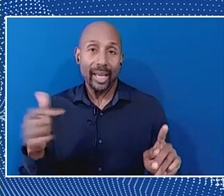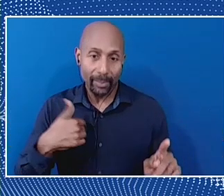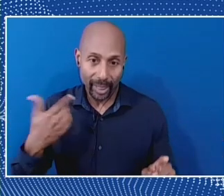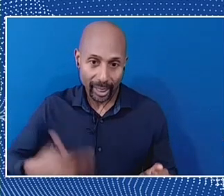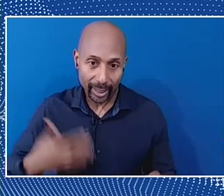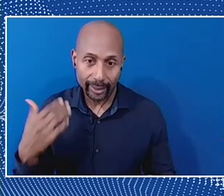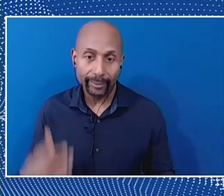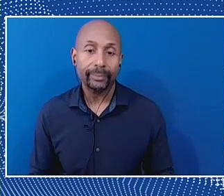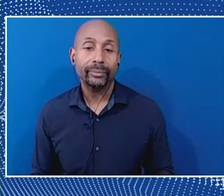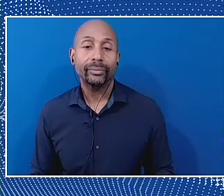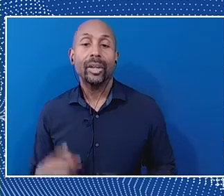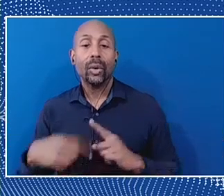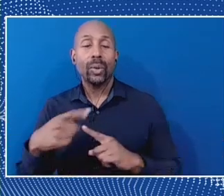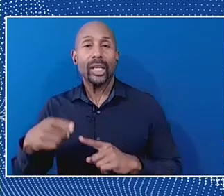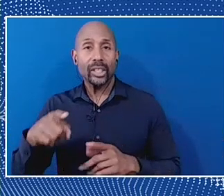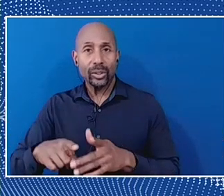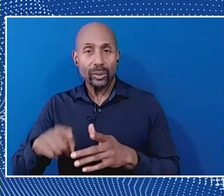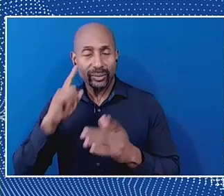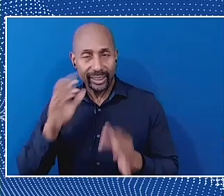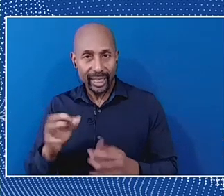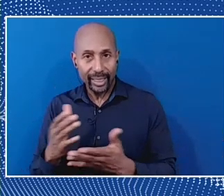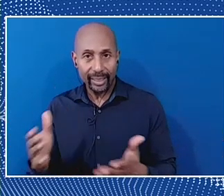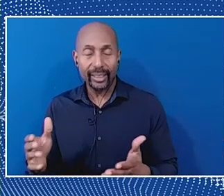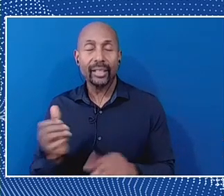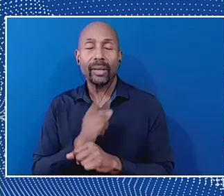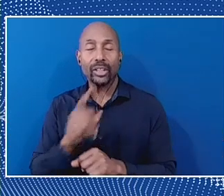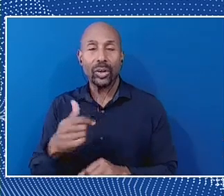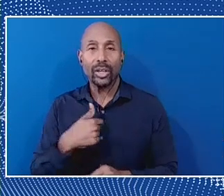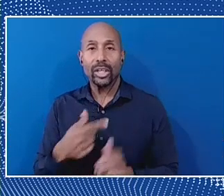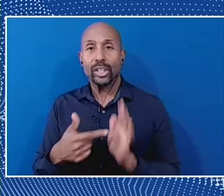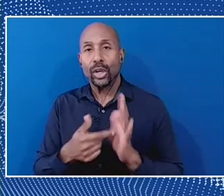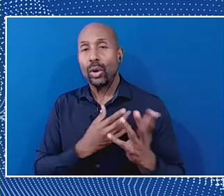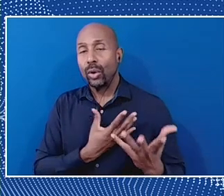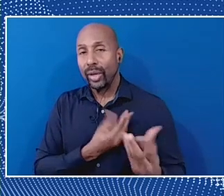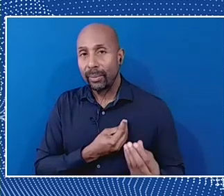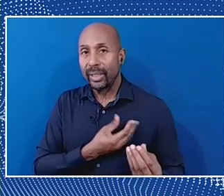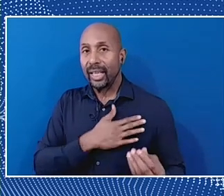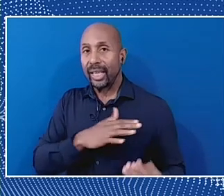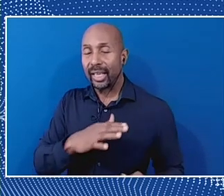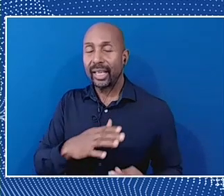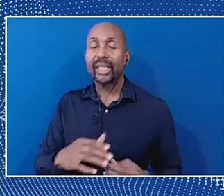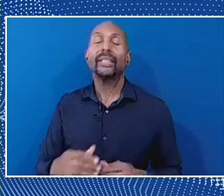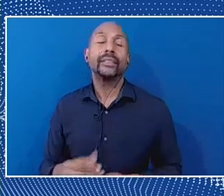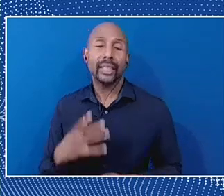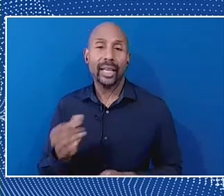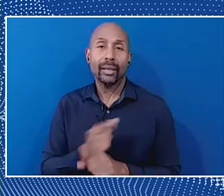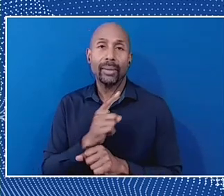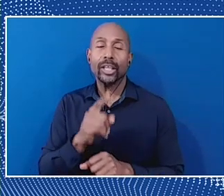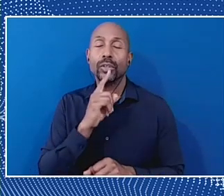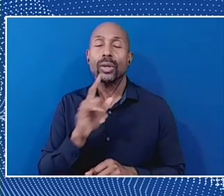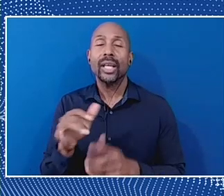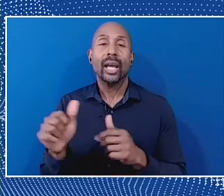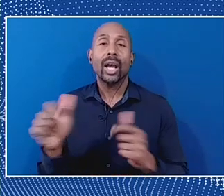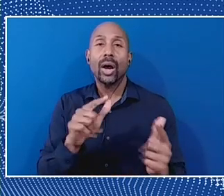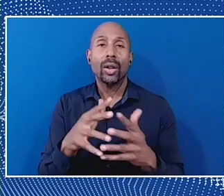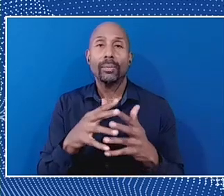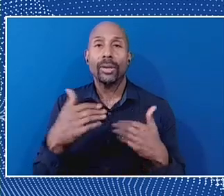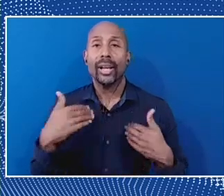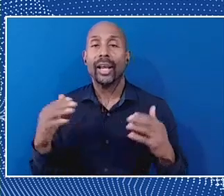and compassion, and also to work towards leveling the playing field so that all Americans have an equal opportunity to thrive. Thank you.